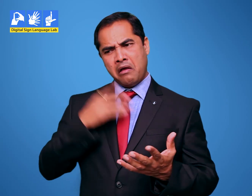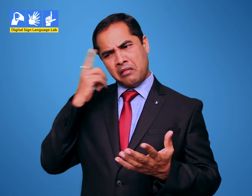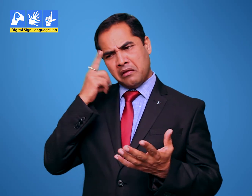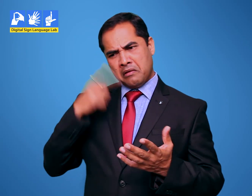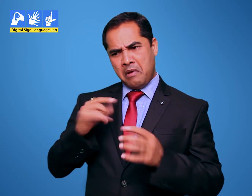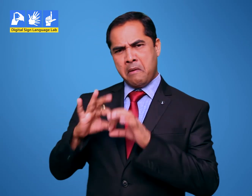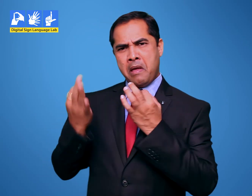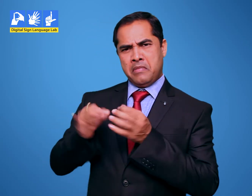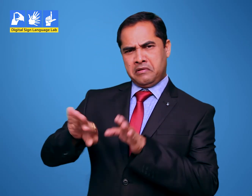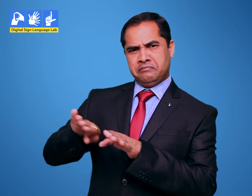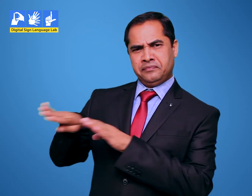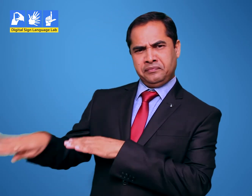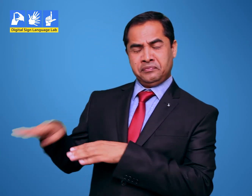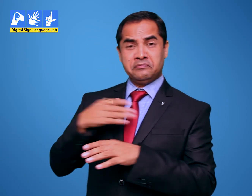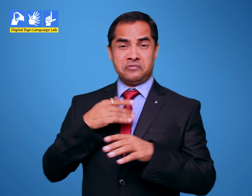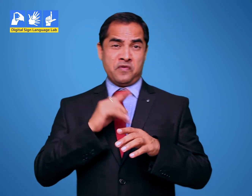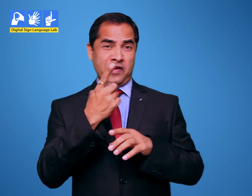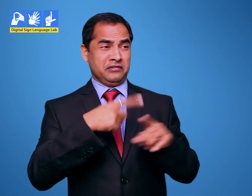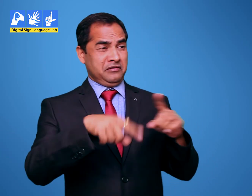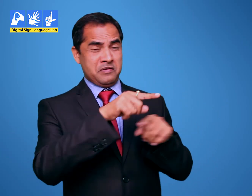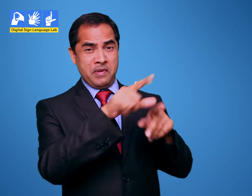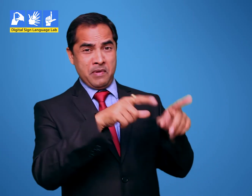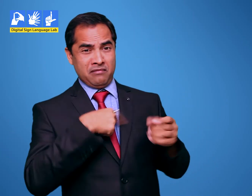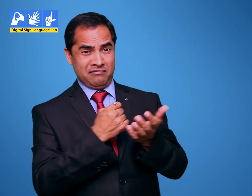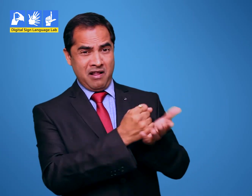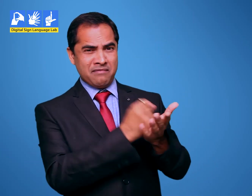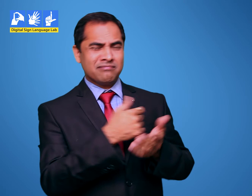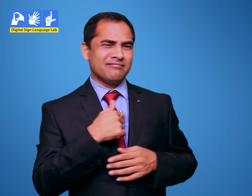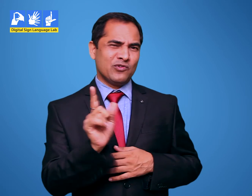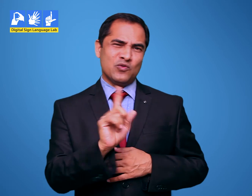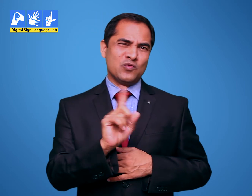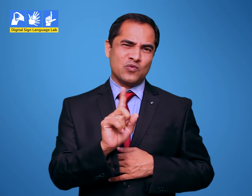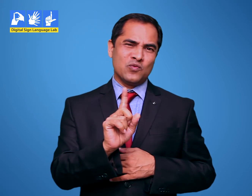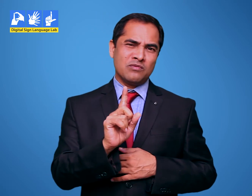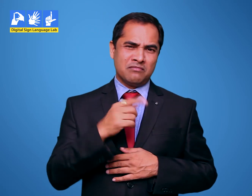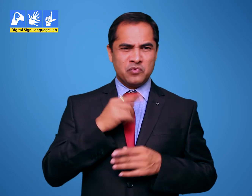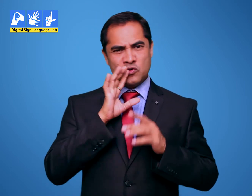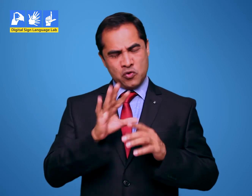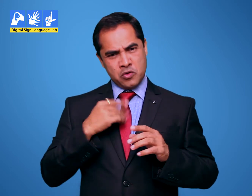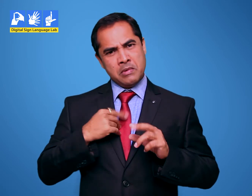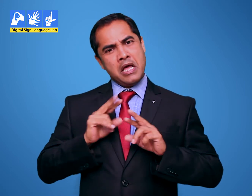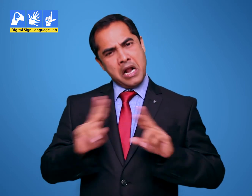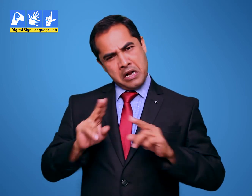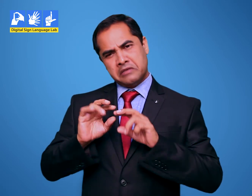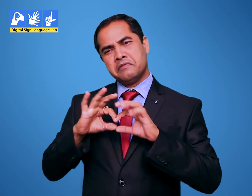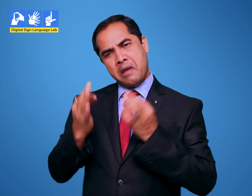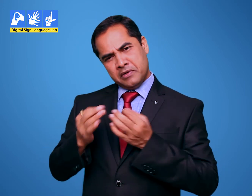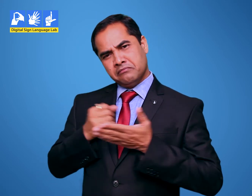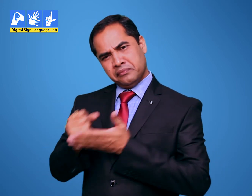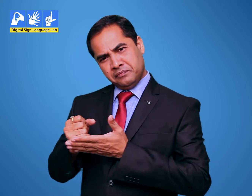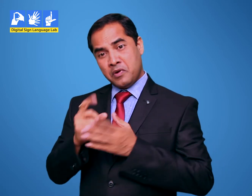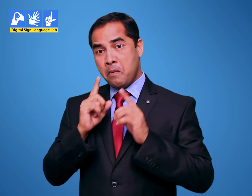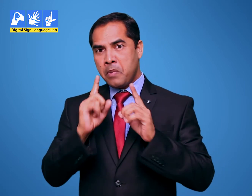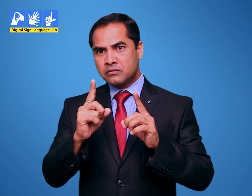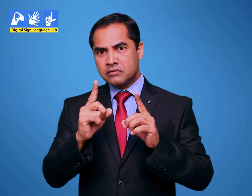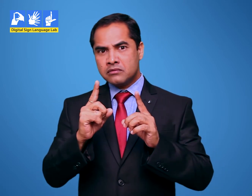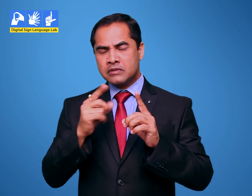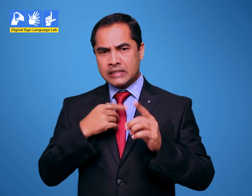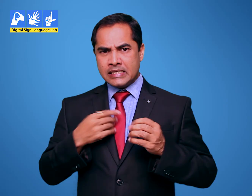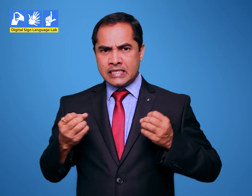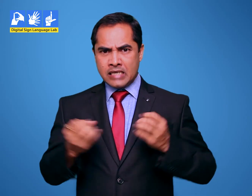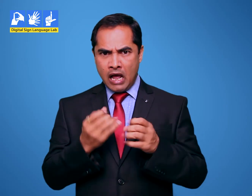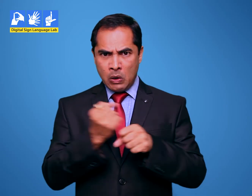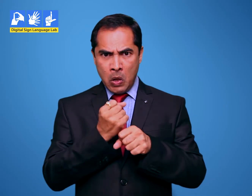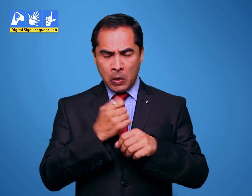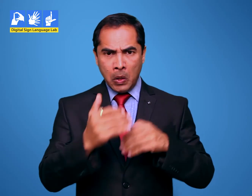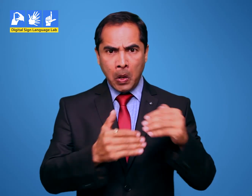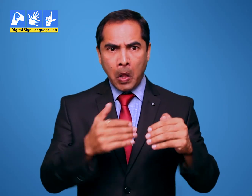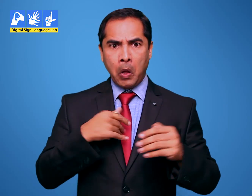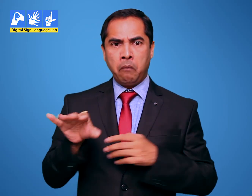choose to place my people above my family, but in attempting to serve my